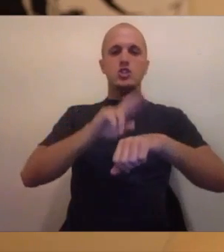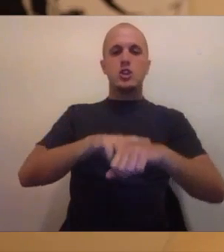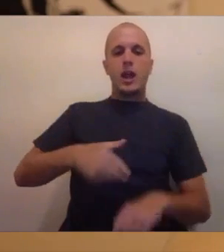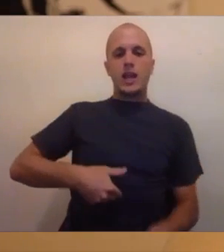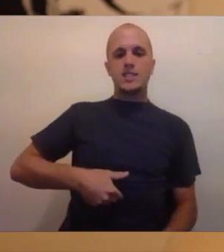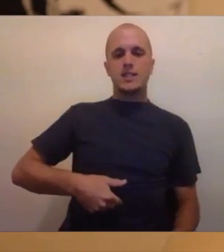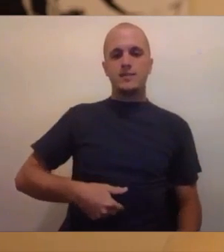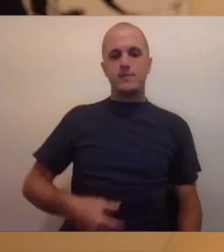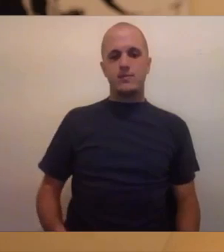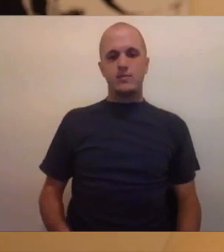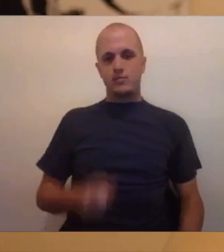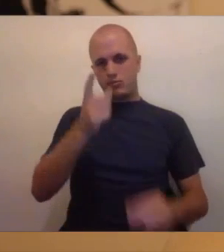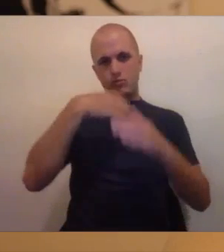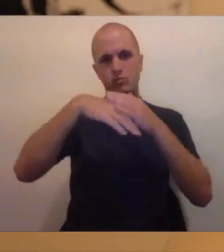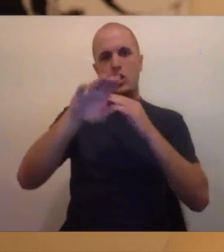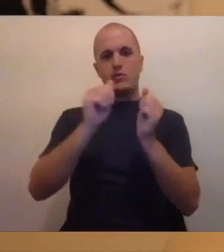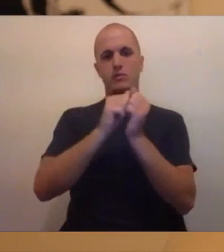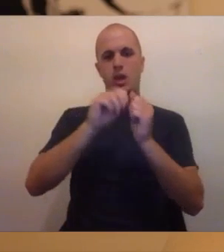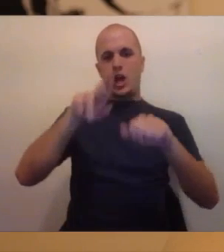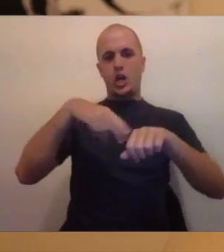Spirituality is like natural instinct.